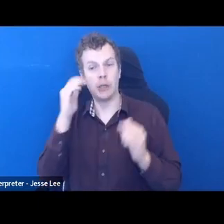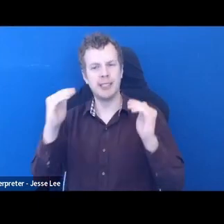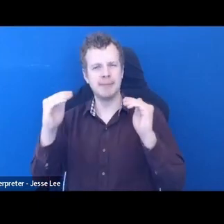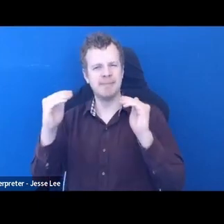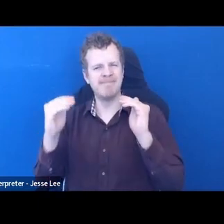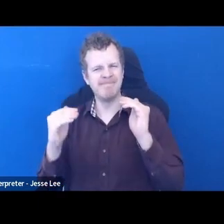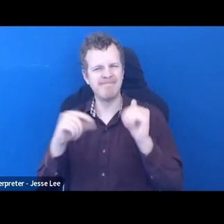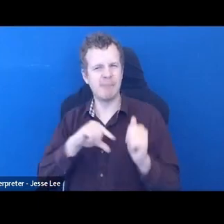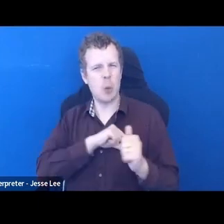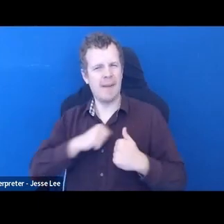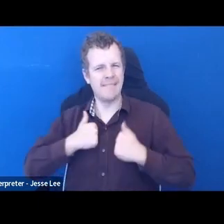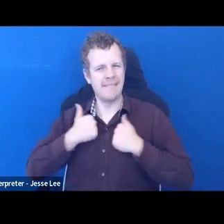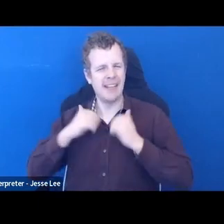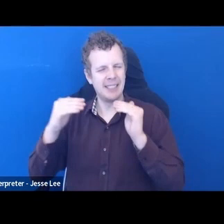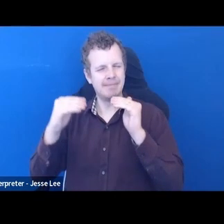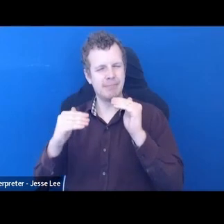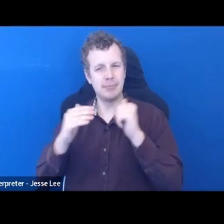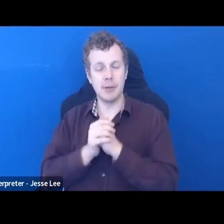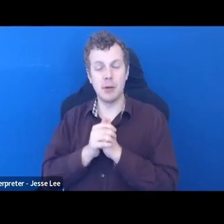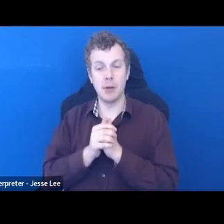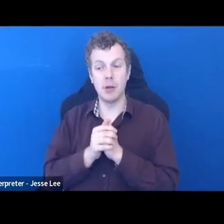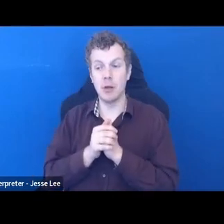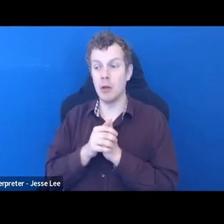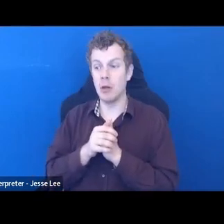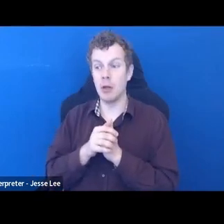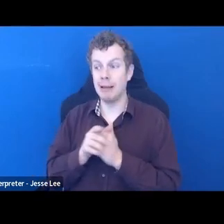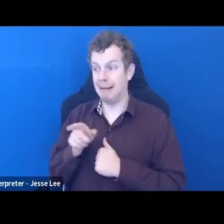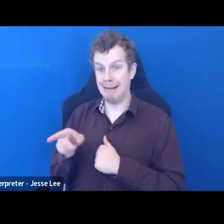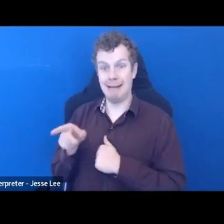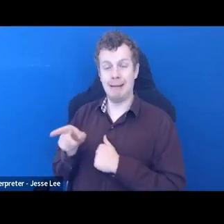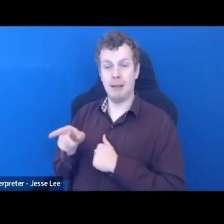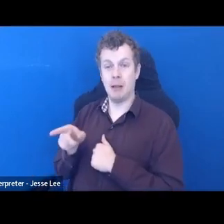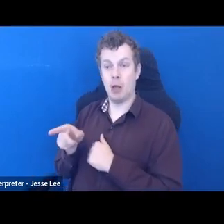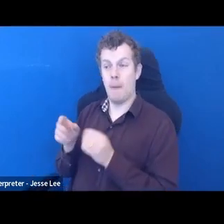And two, is similar to that of children who might have bilateral hearing loss.